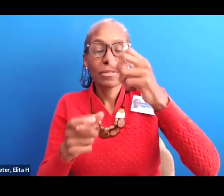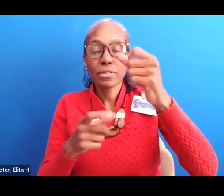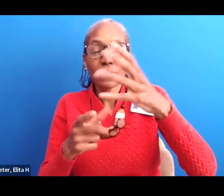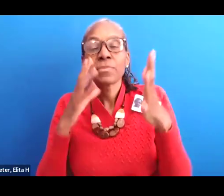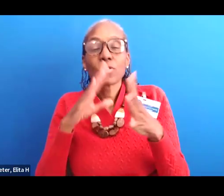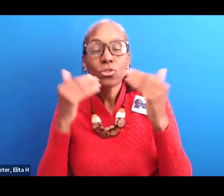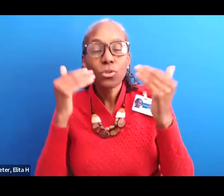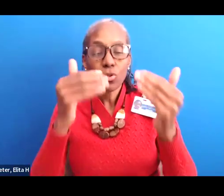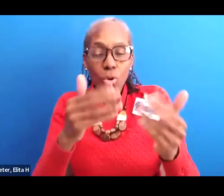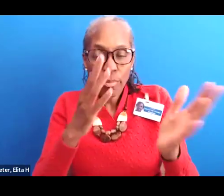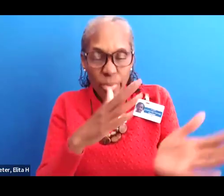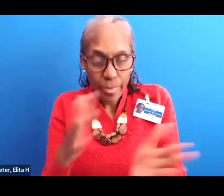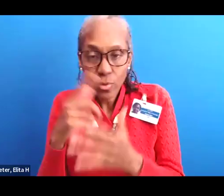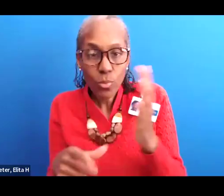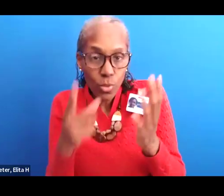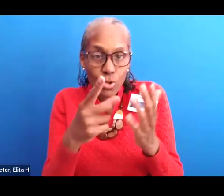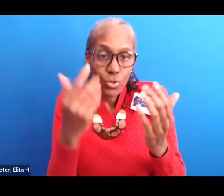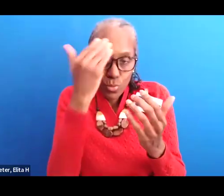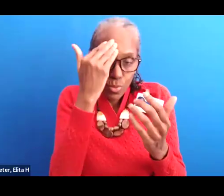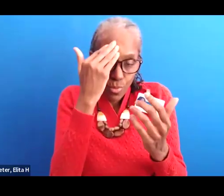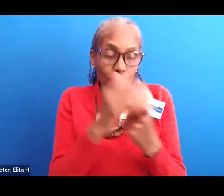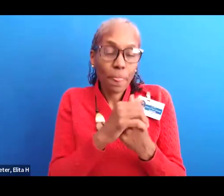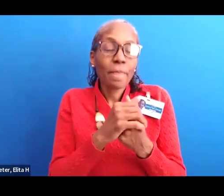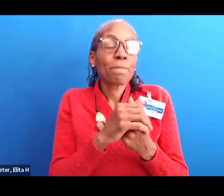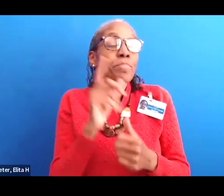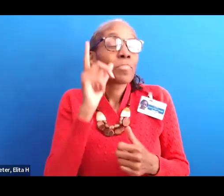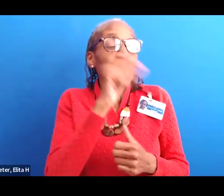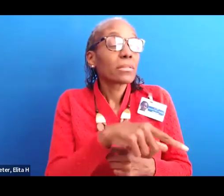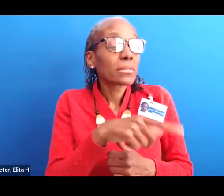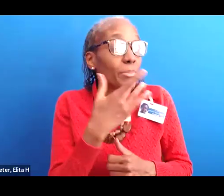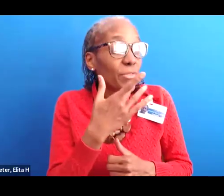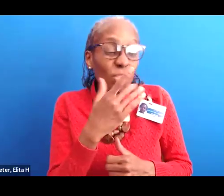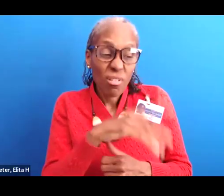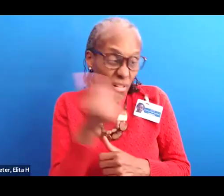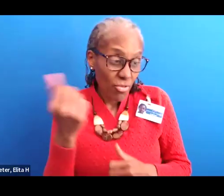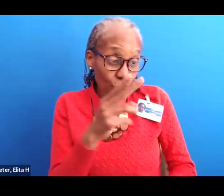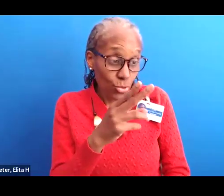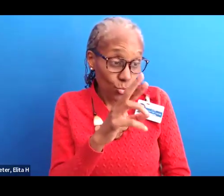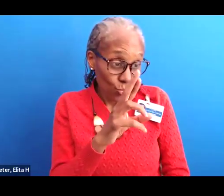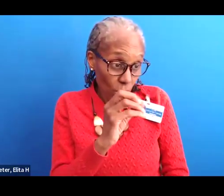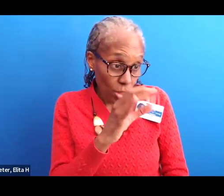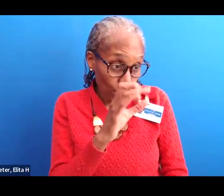Go prepared with your knowledge. If you want to ask for a different urologist, you might ask your